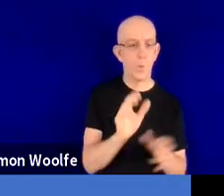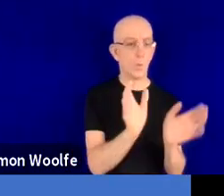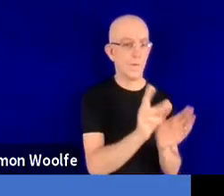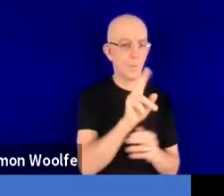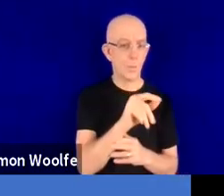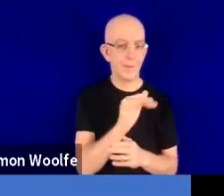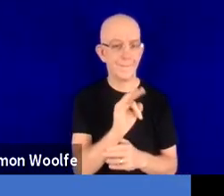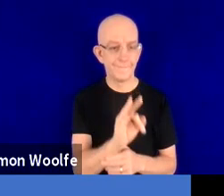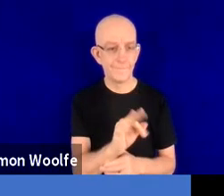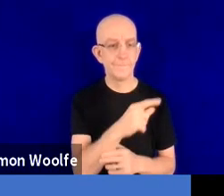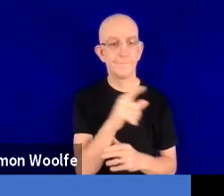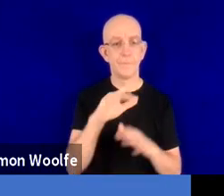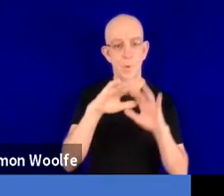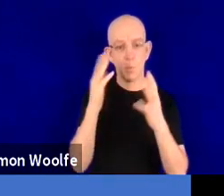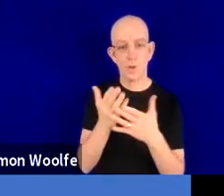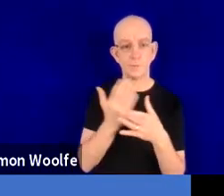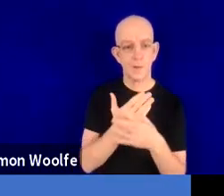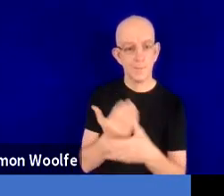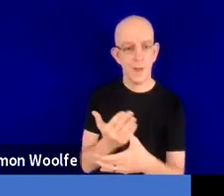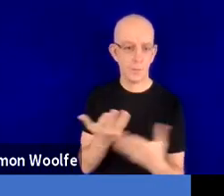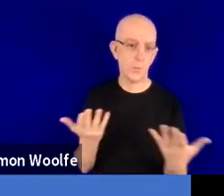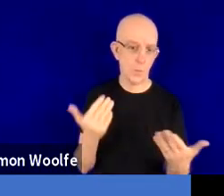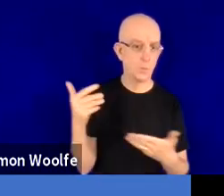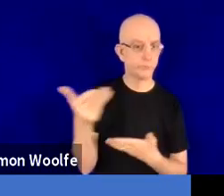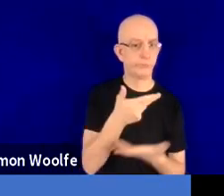for better inclusion of person with disabilities in social protection